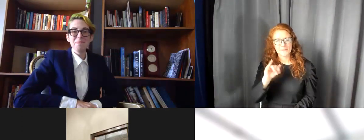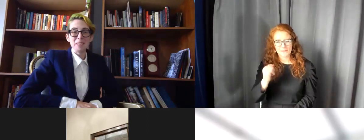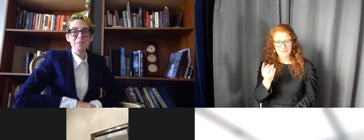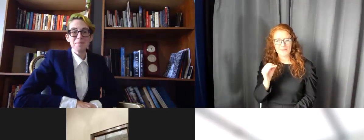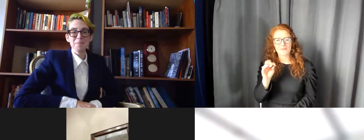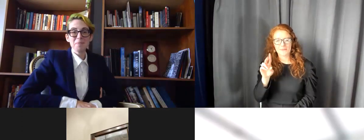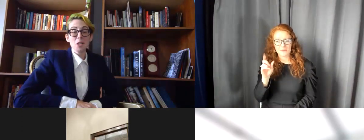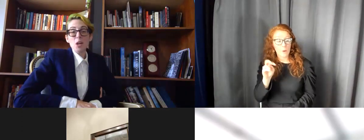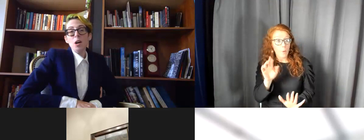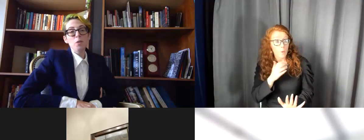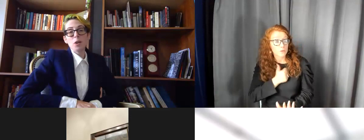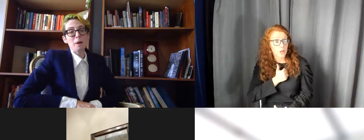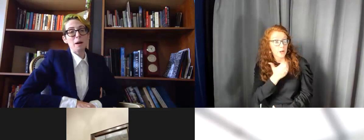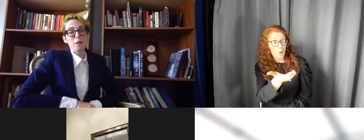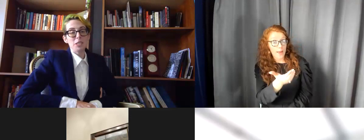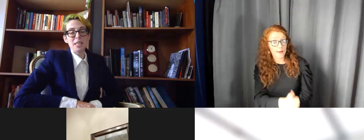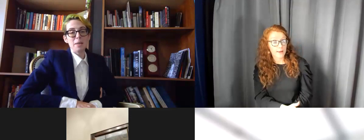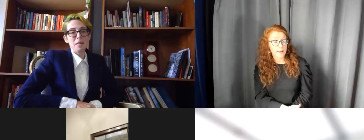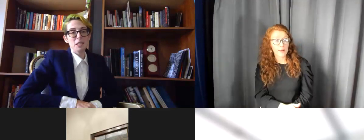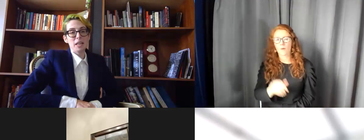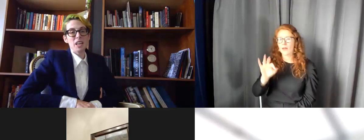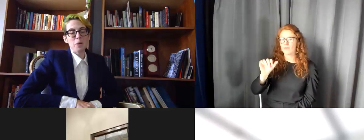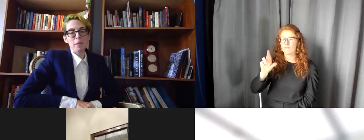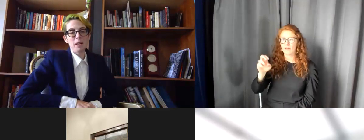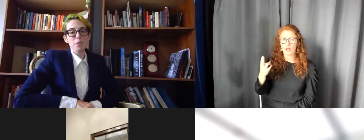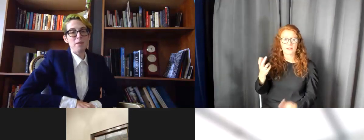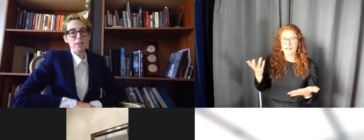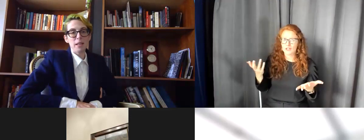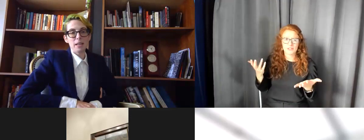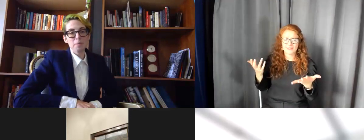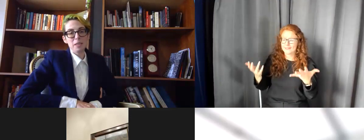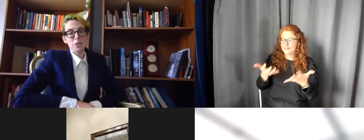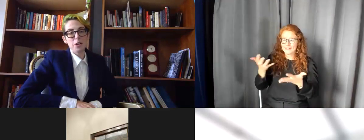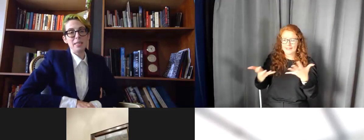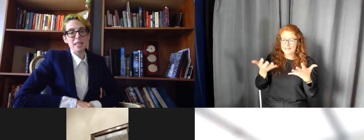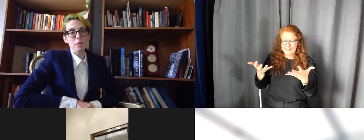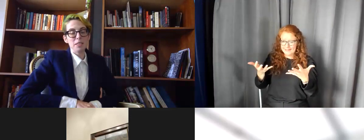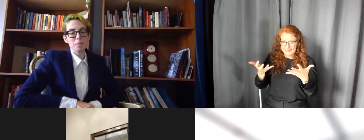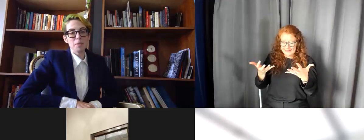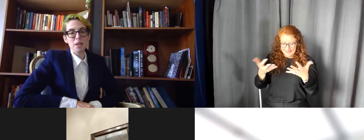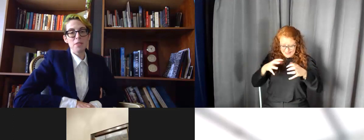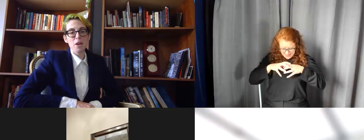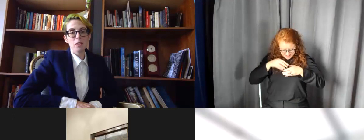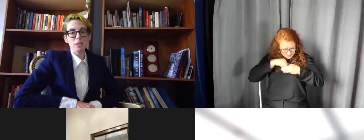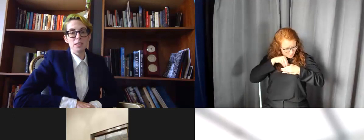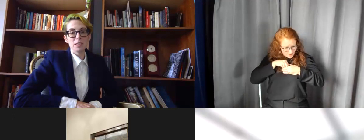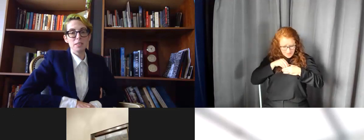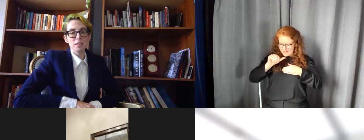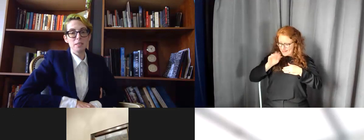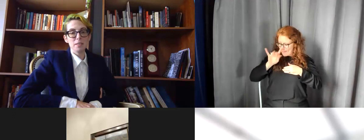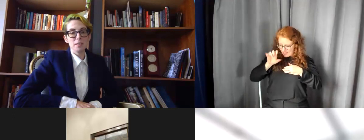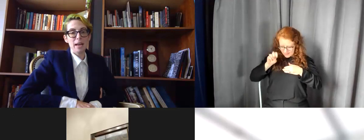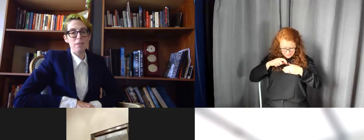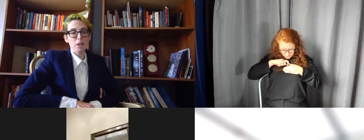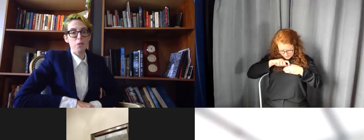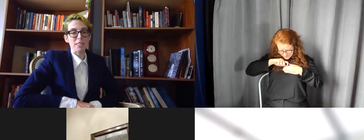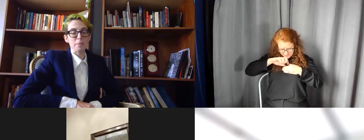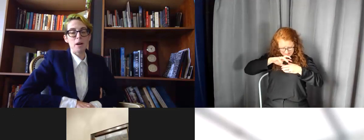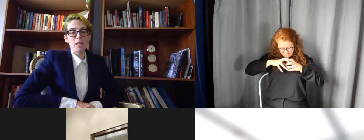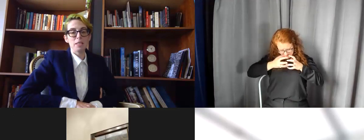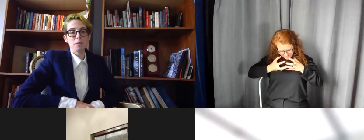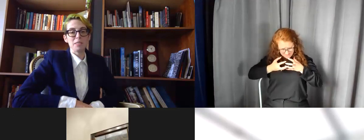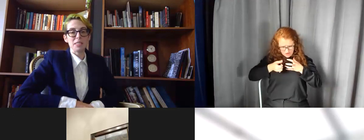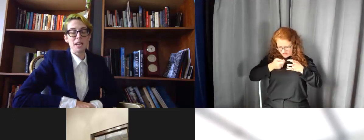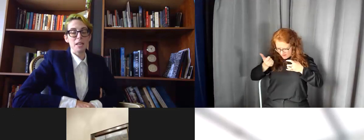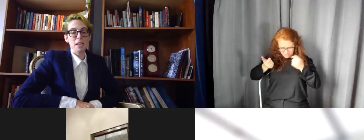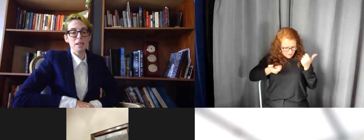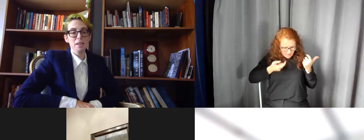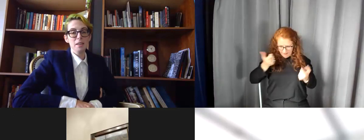Farrah Garland: No, sorry. Go ahead. Oh, no. I was just gonna say, basically like, unravel, unraveling that like internalized able is that I think all of us have, like thrust upon us from society